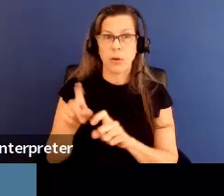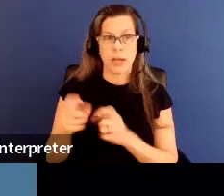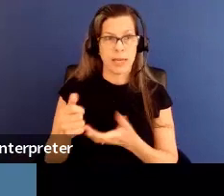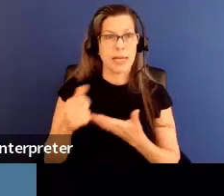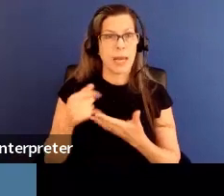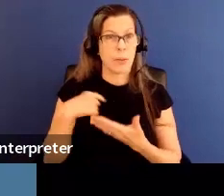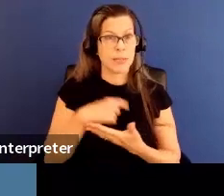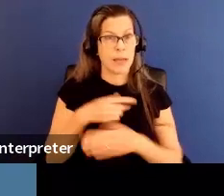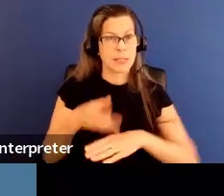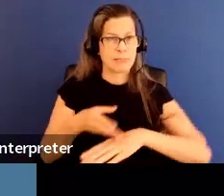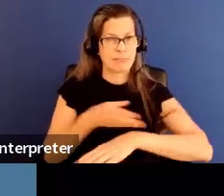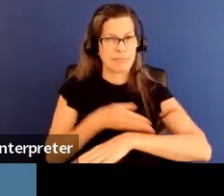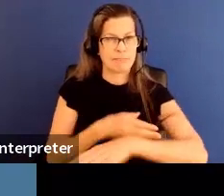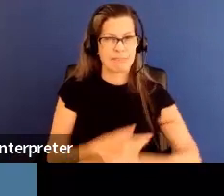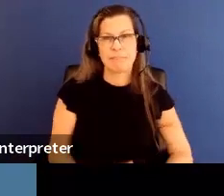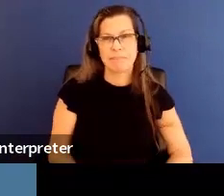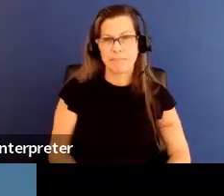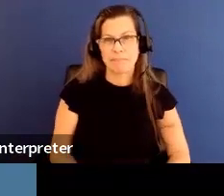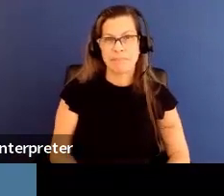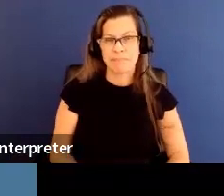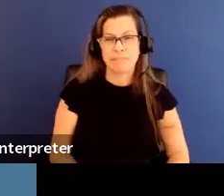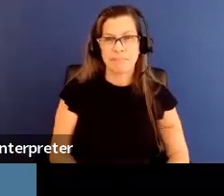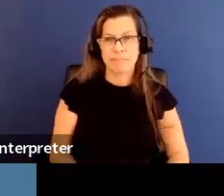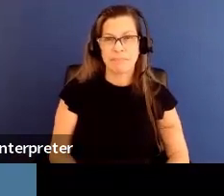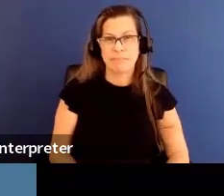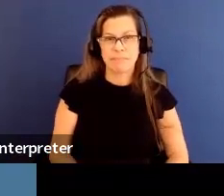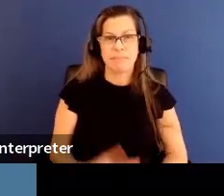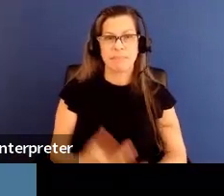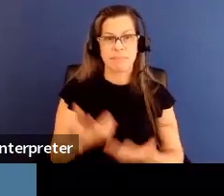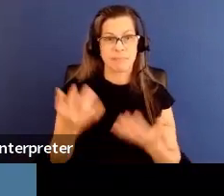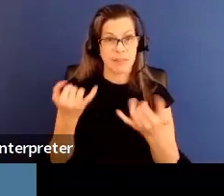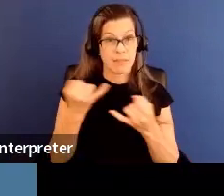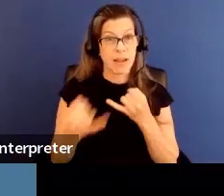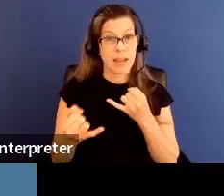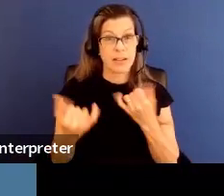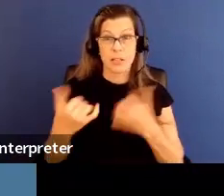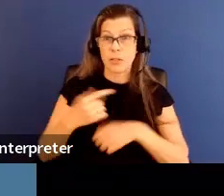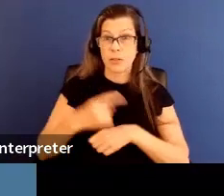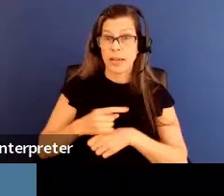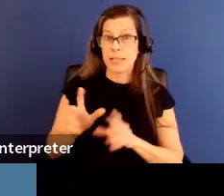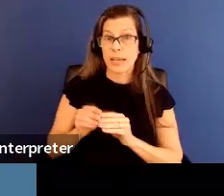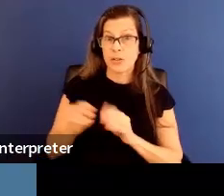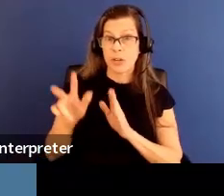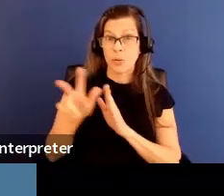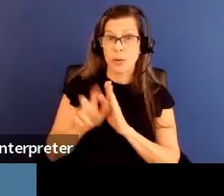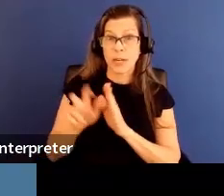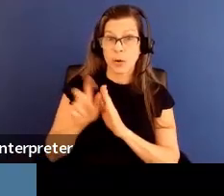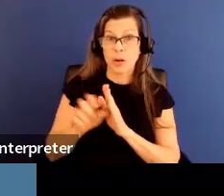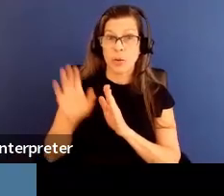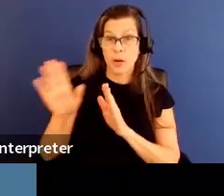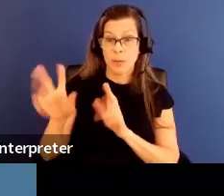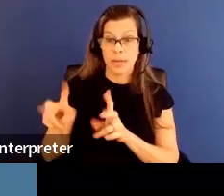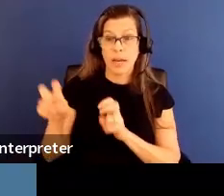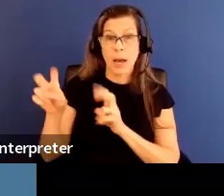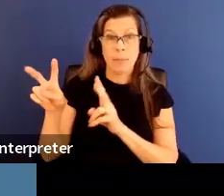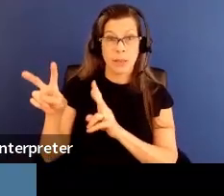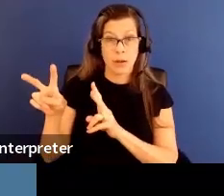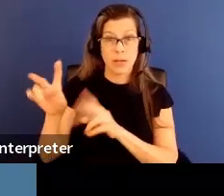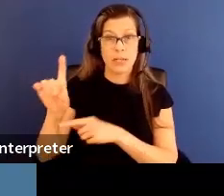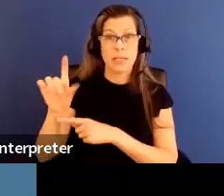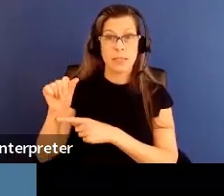you have time to please complete a short post webinar survey using the QR code on the screen or I will also